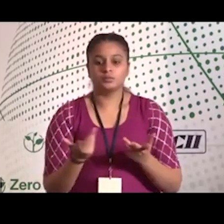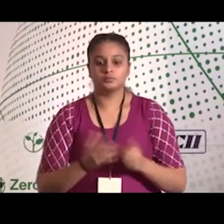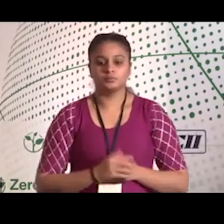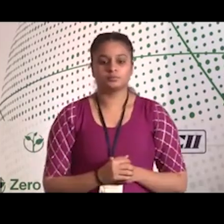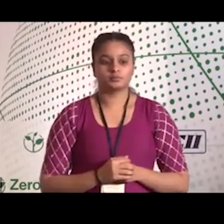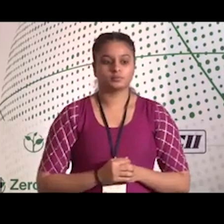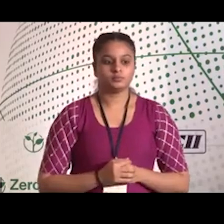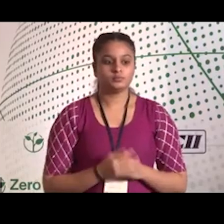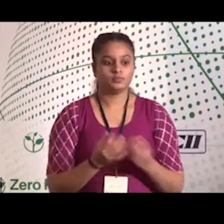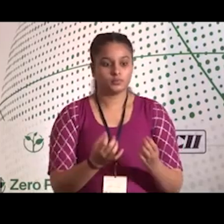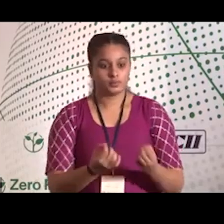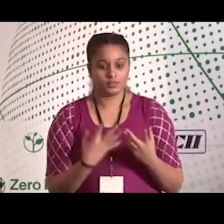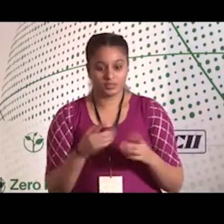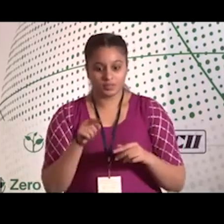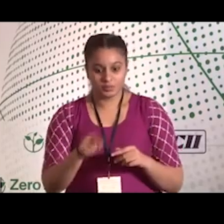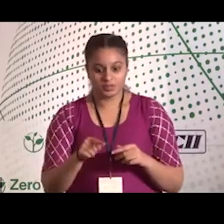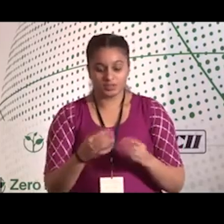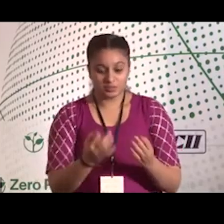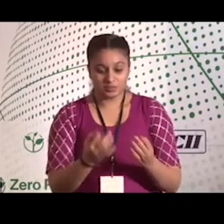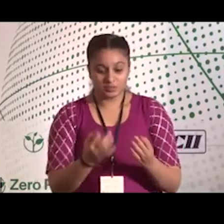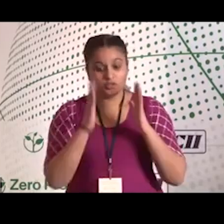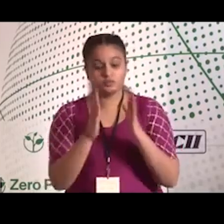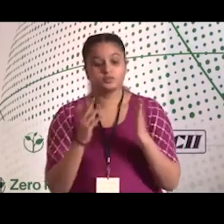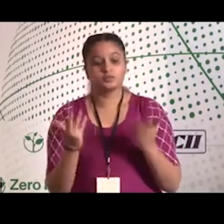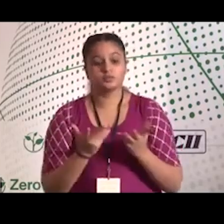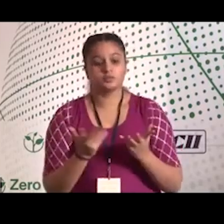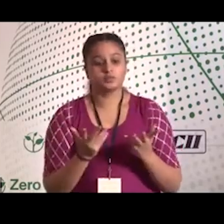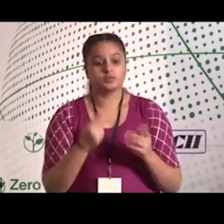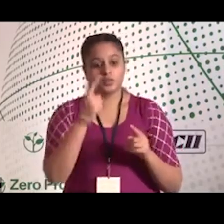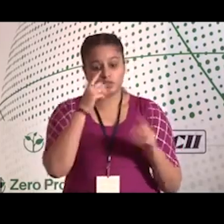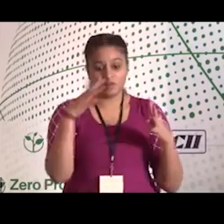especially There is a special focus on women entrepreneurship.